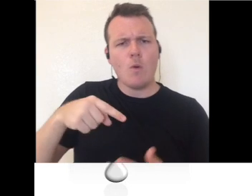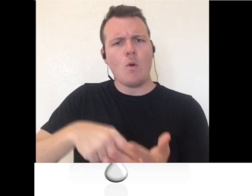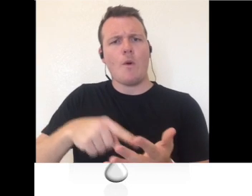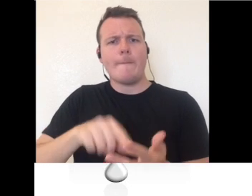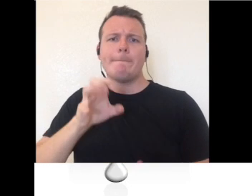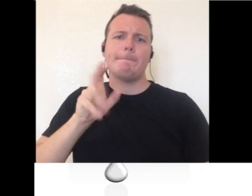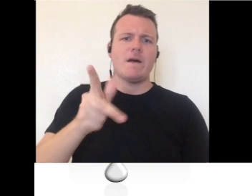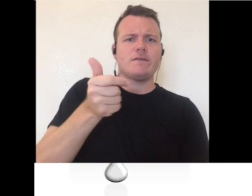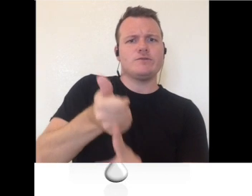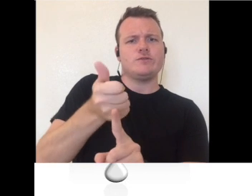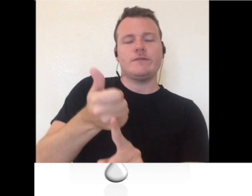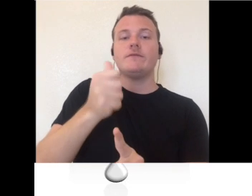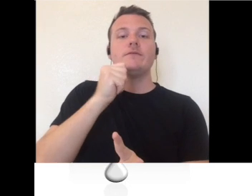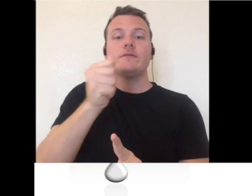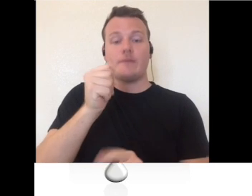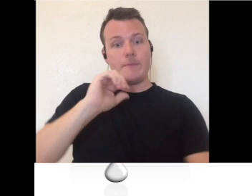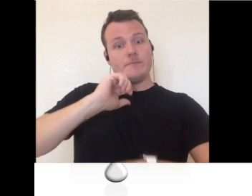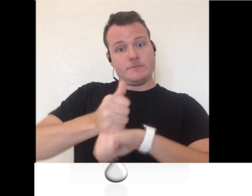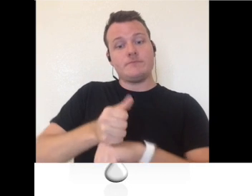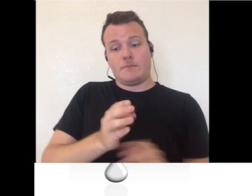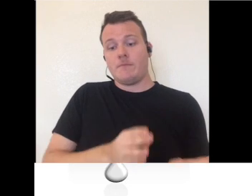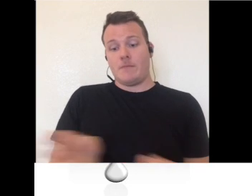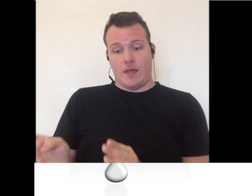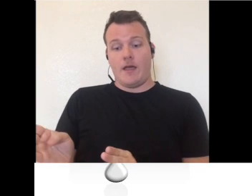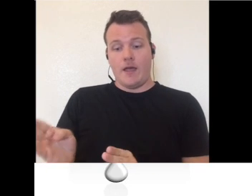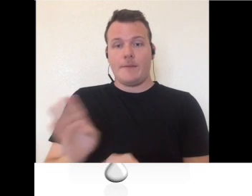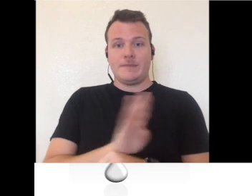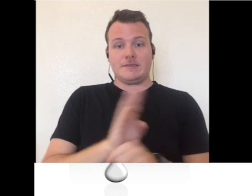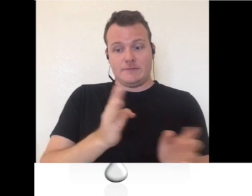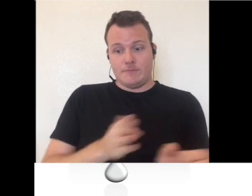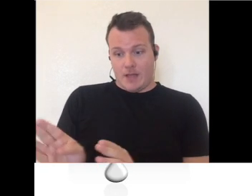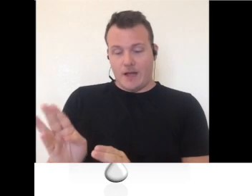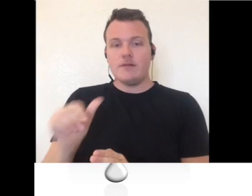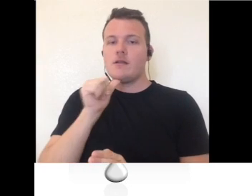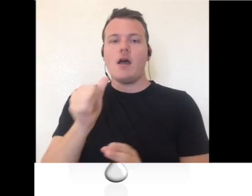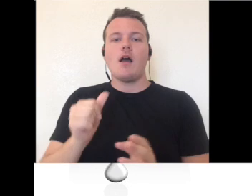bank account, you owe it to yourself to do a plan, so you don't lose all your